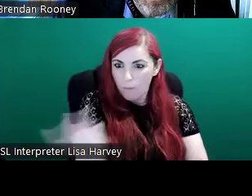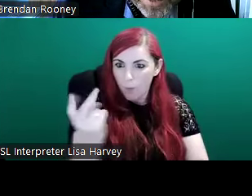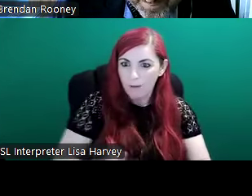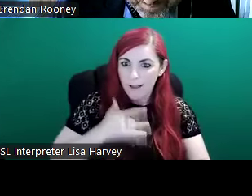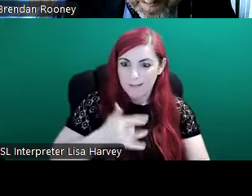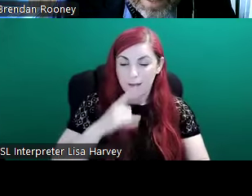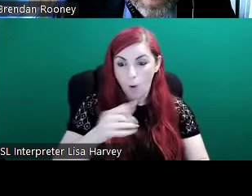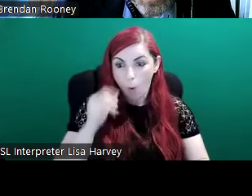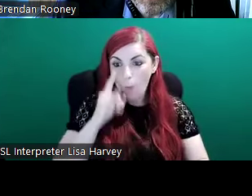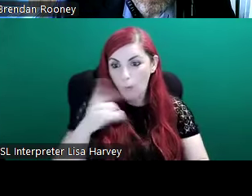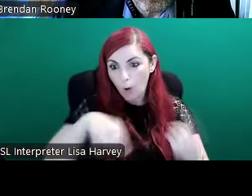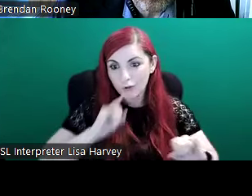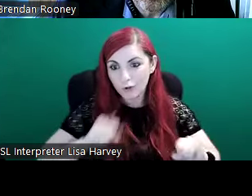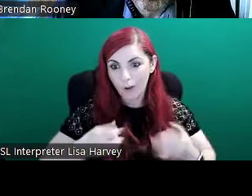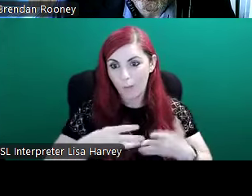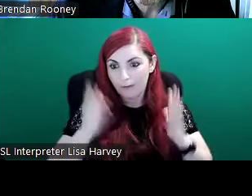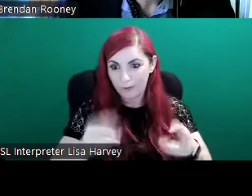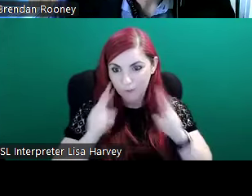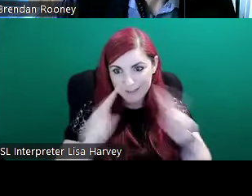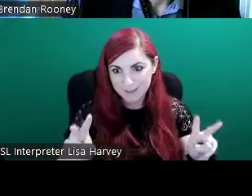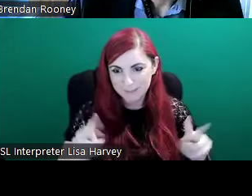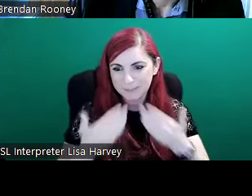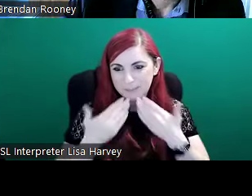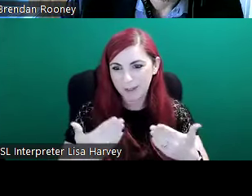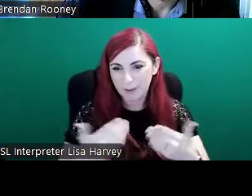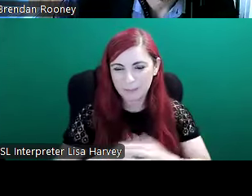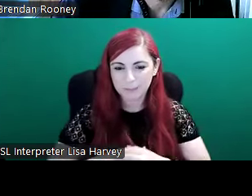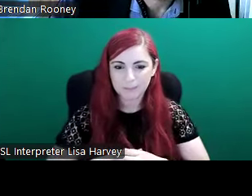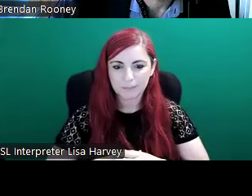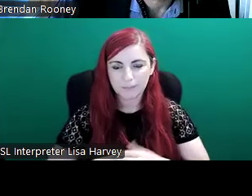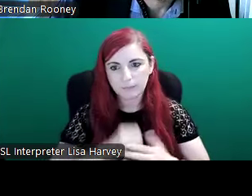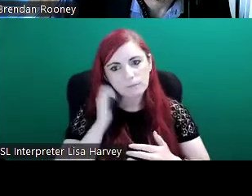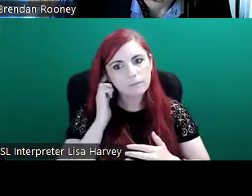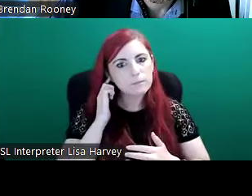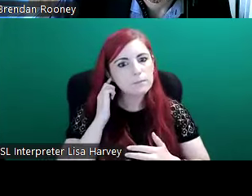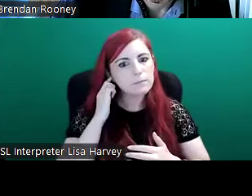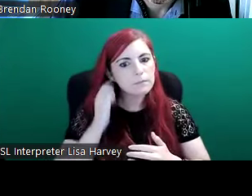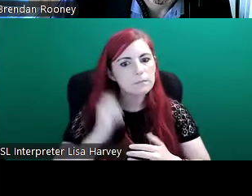visit. Thank you.